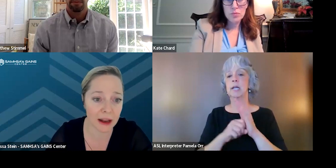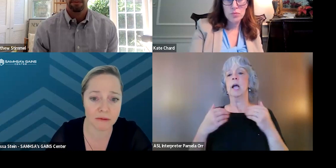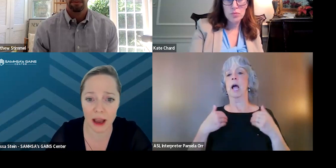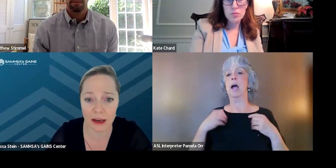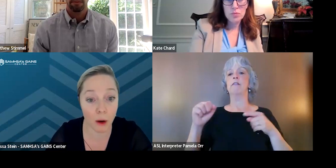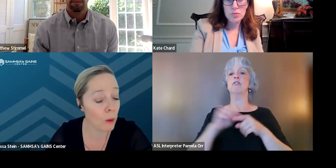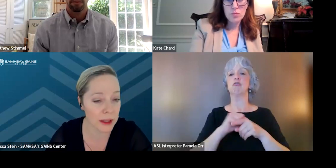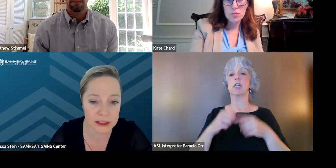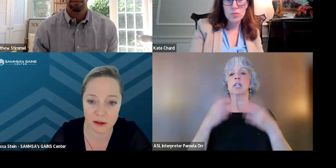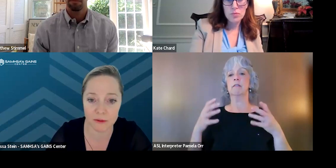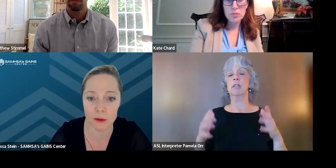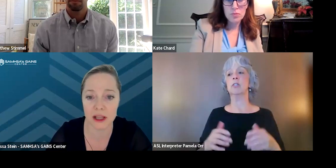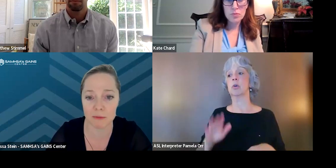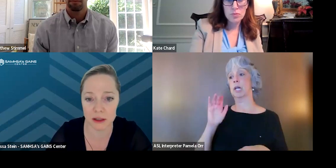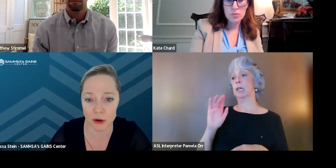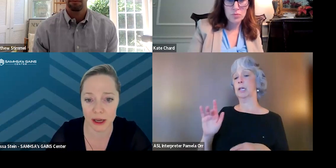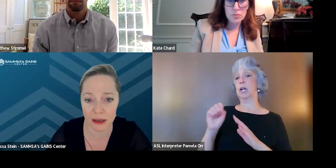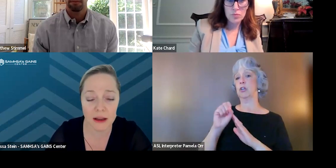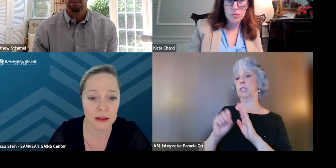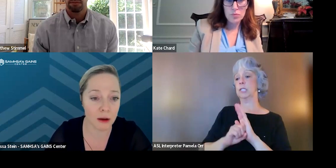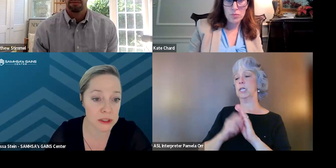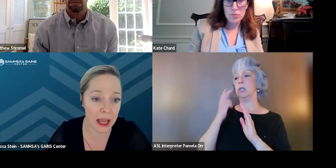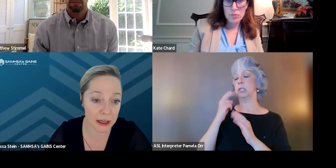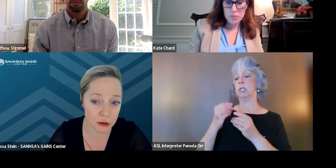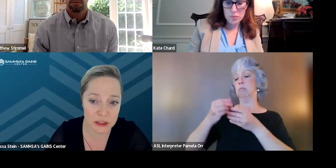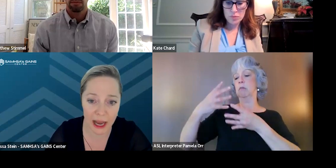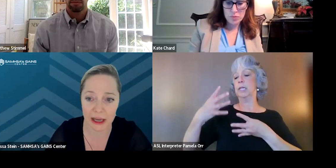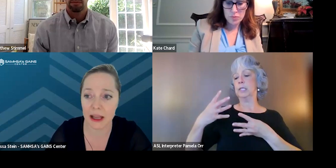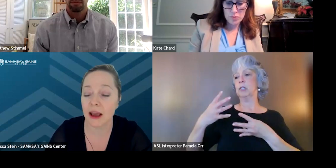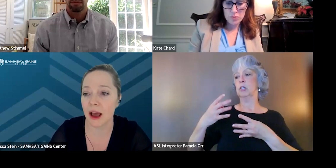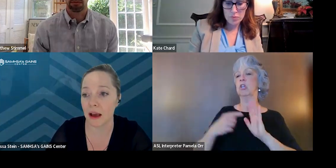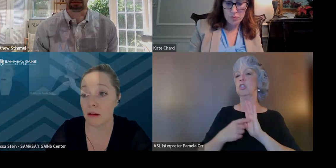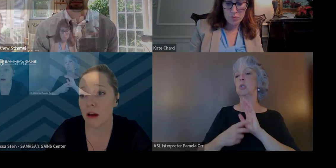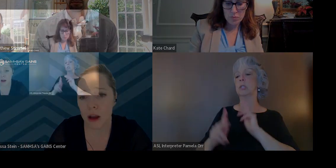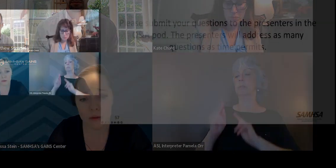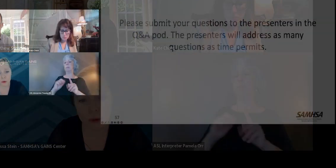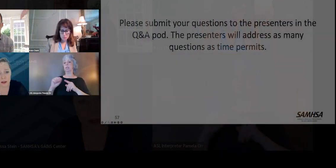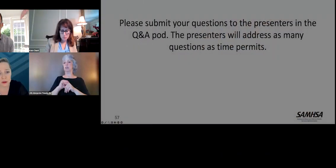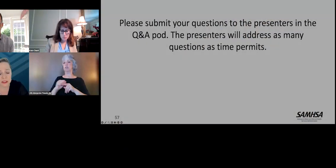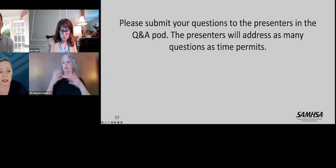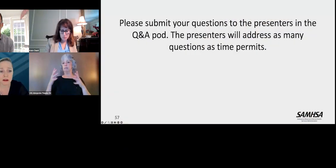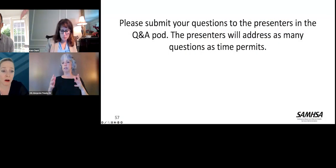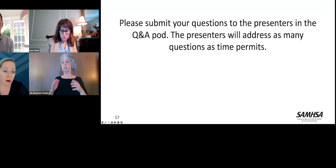and find a whole list of folks that have been trained that reside in your state. If you're interested,